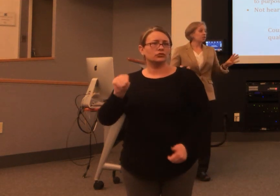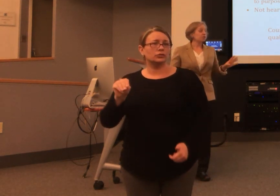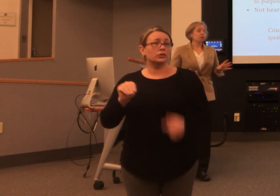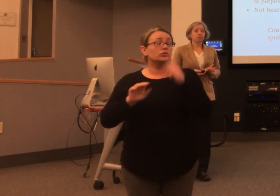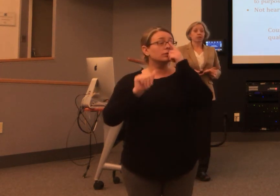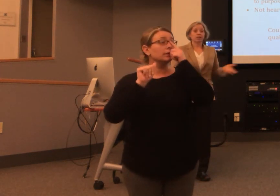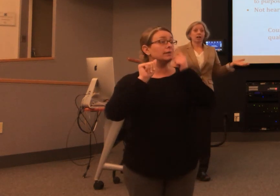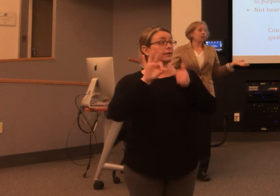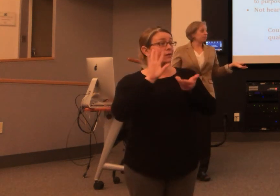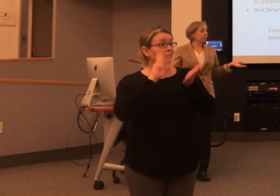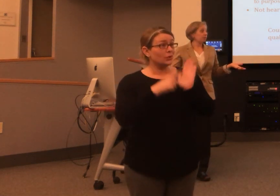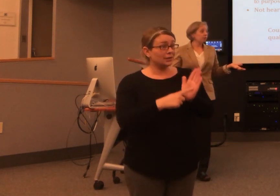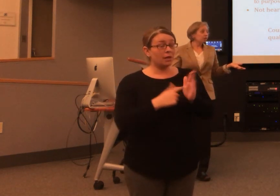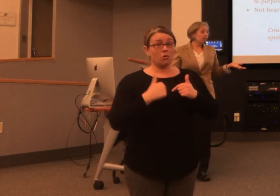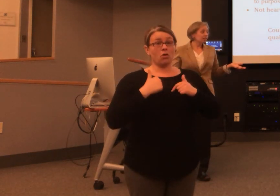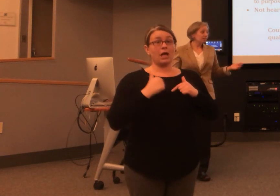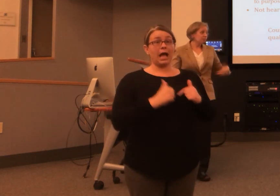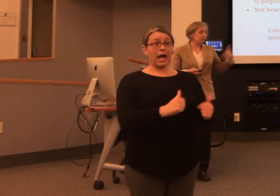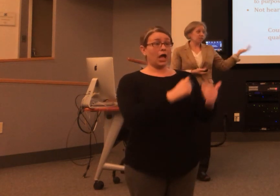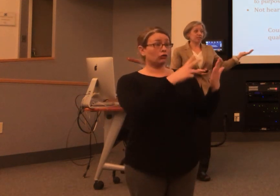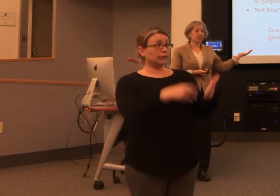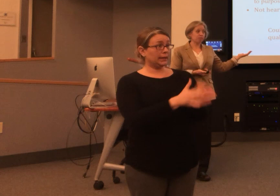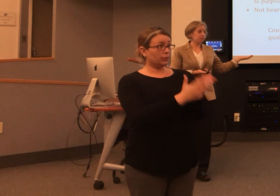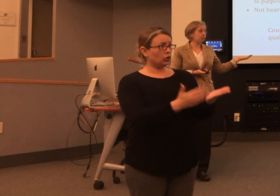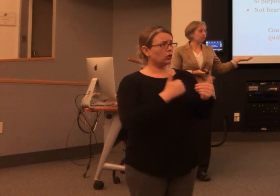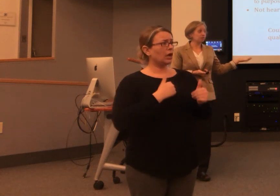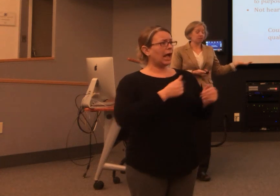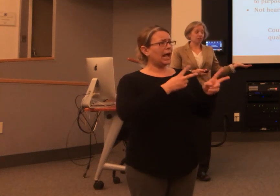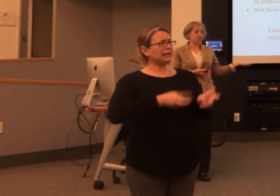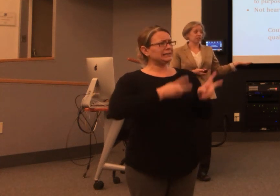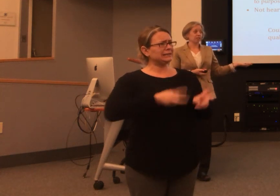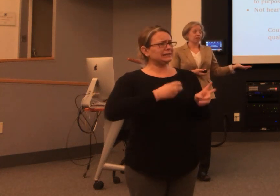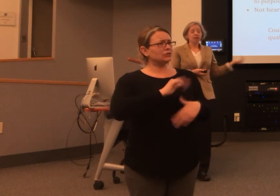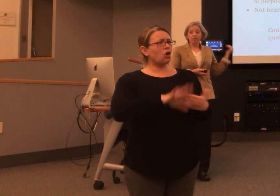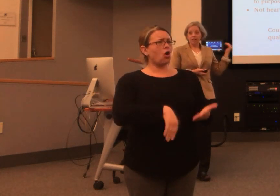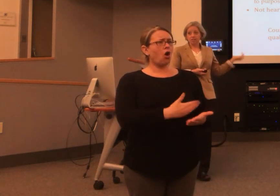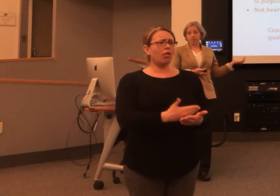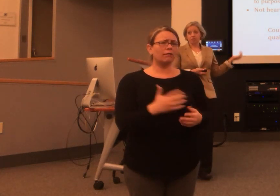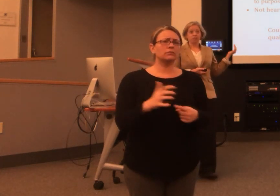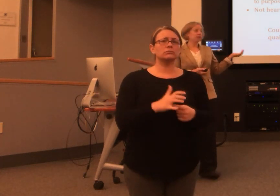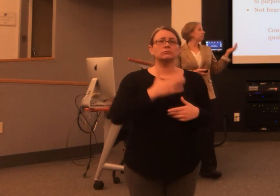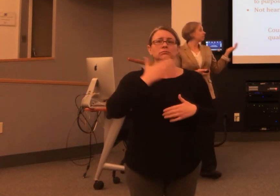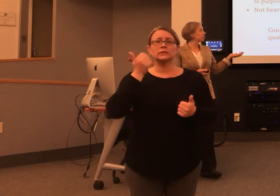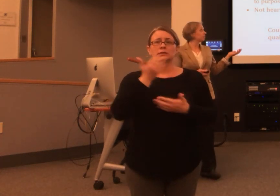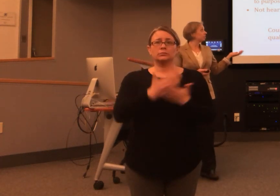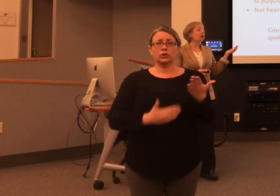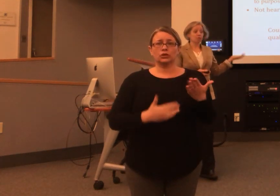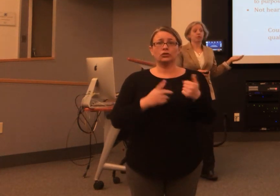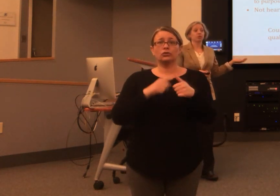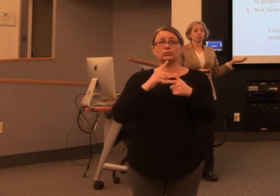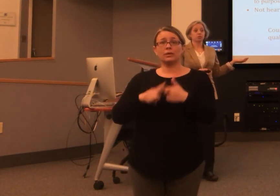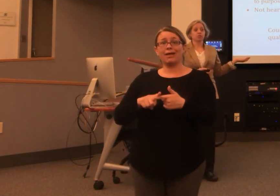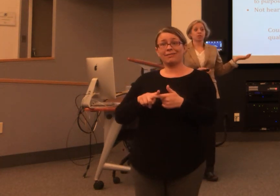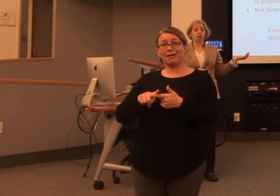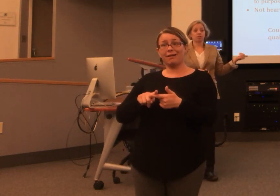such that people are like, I don't have to buy the book because I got the best parts in this article. That's gonna be not fair use.